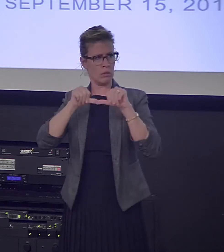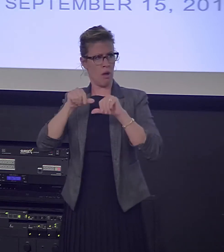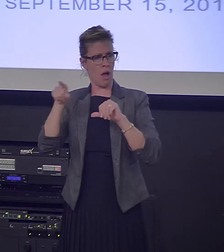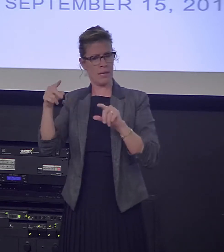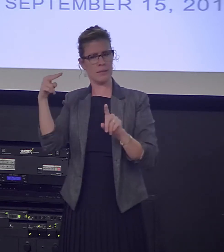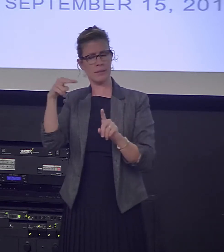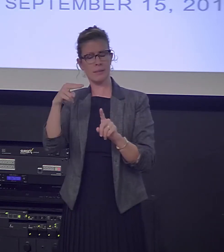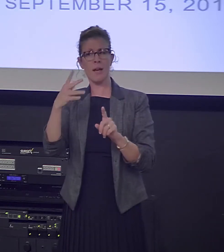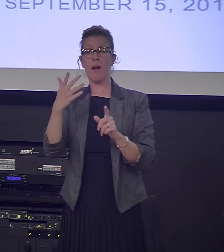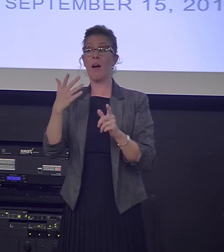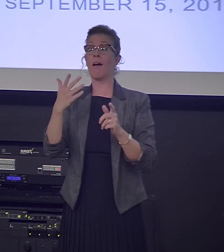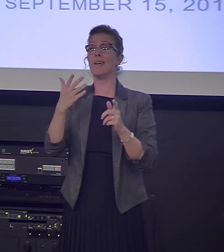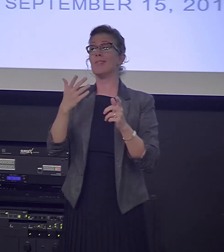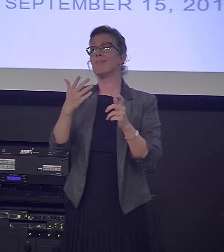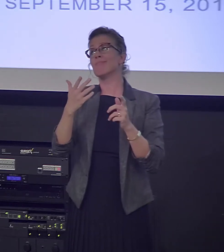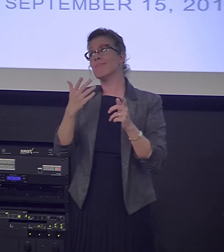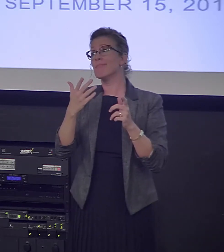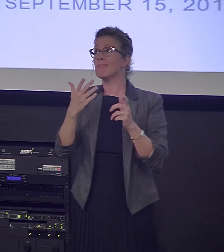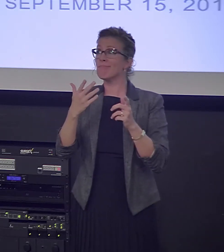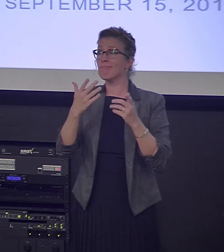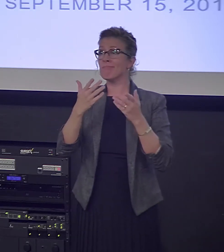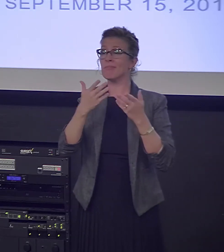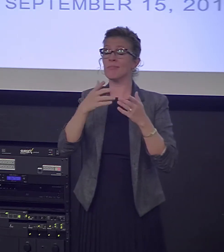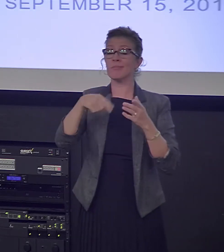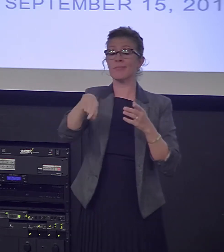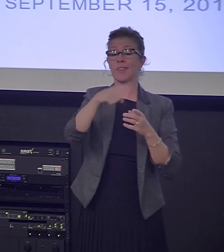less so among developmental psychologists